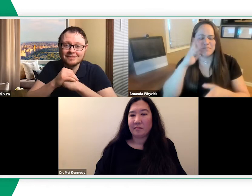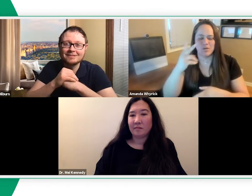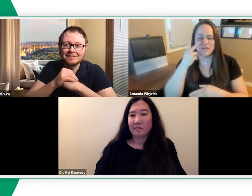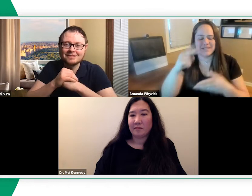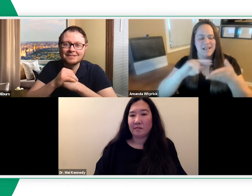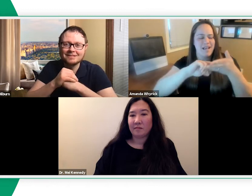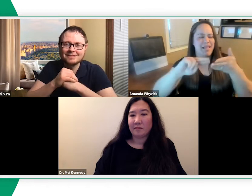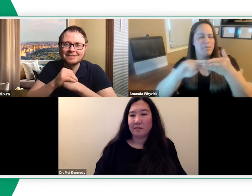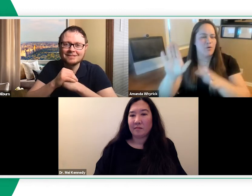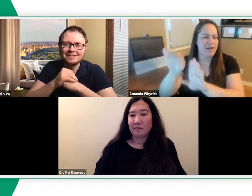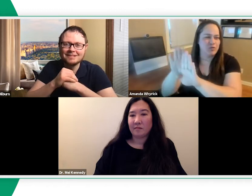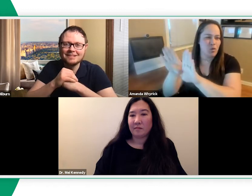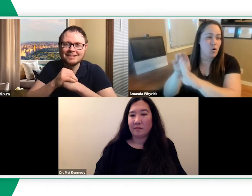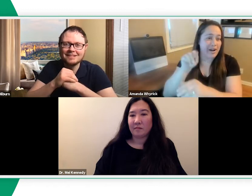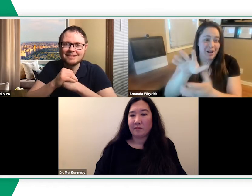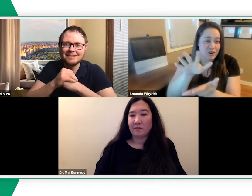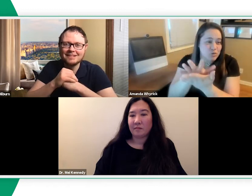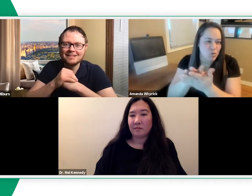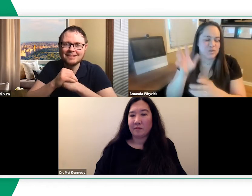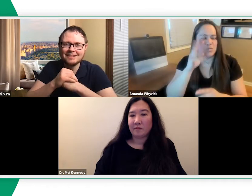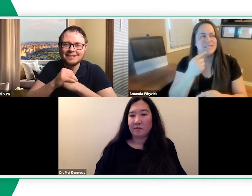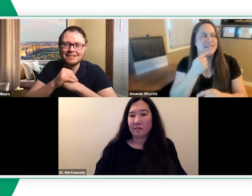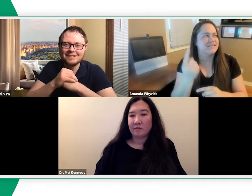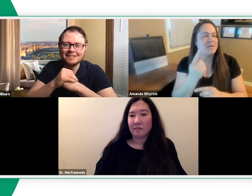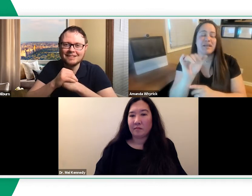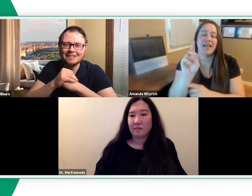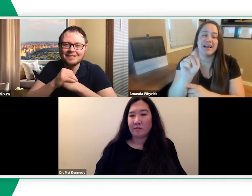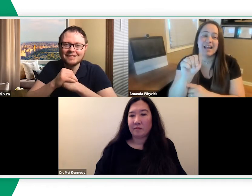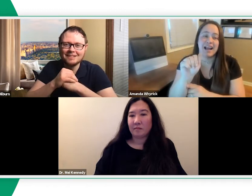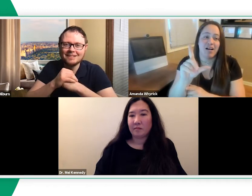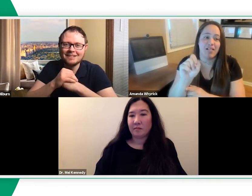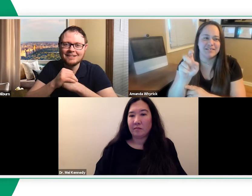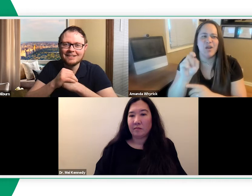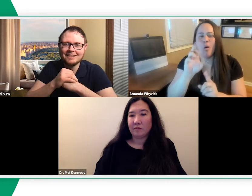you will see a label by the door at your school that will say something like a data closet.